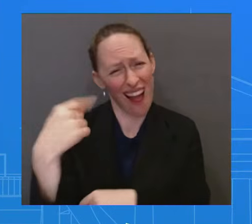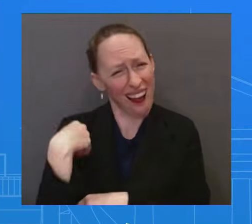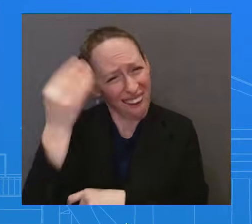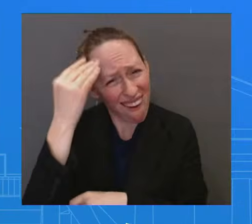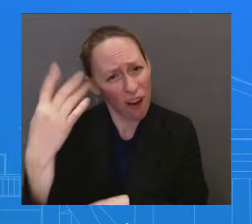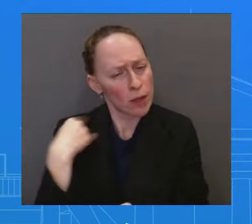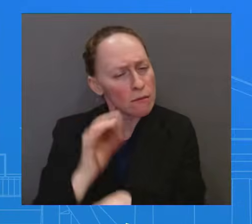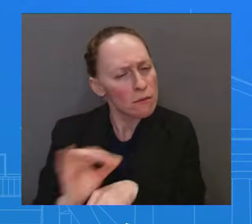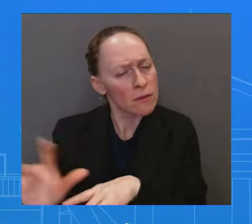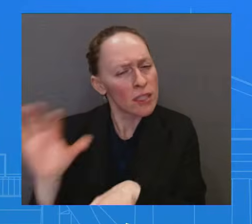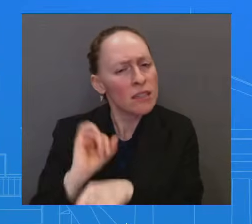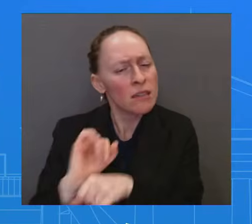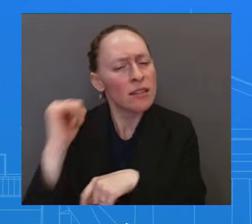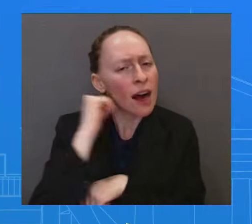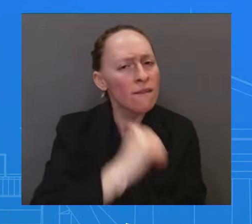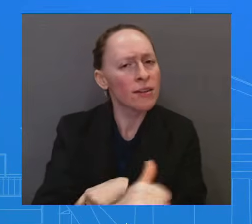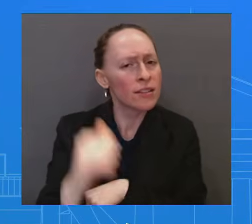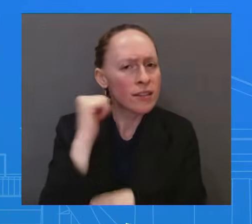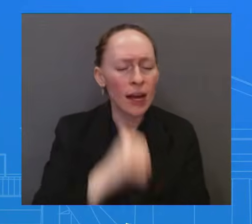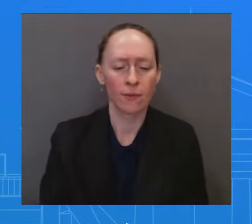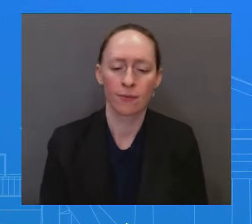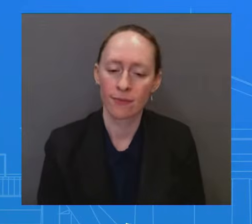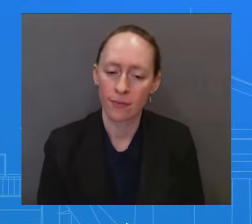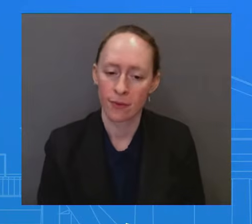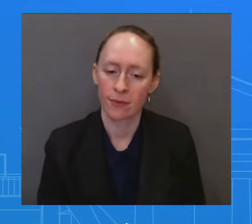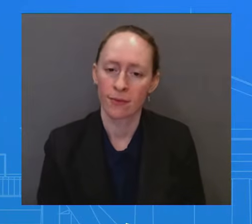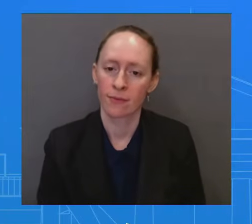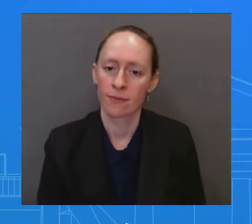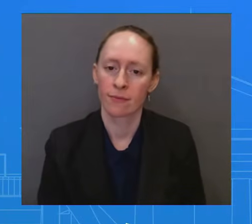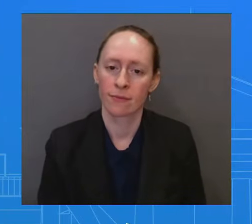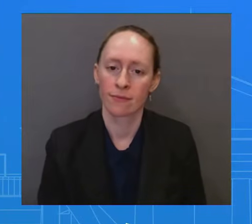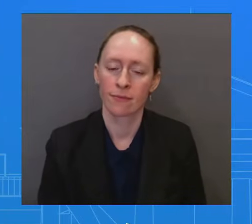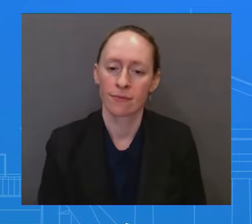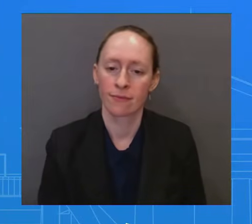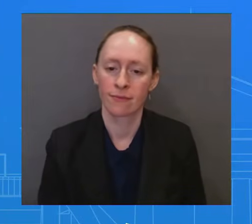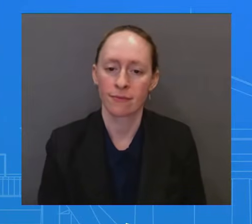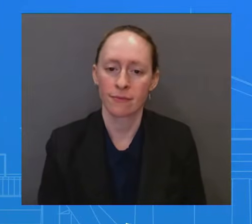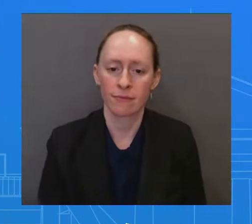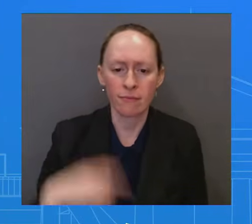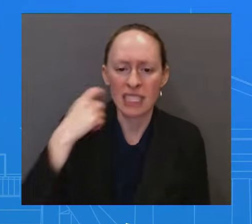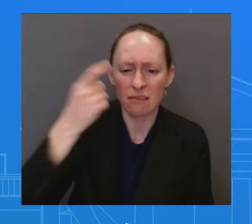since you brought that up. We know there's a Security Council debate over this new resolution here.